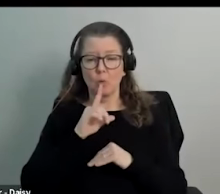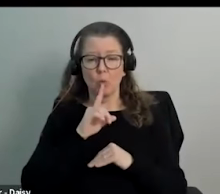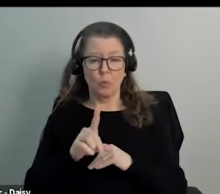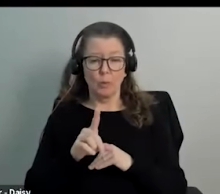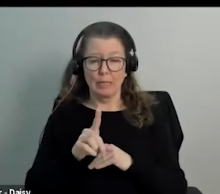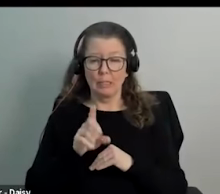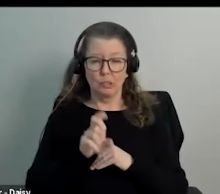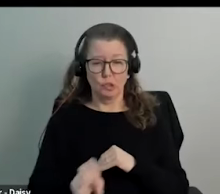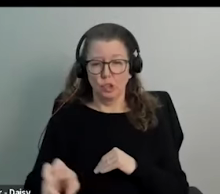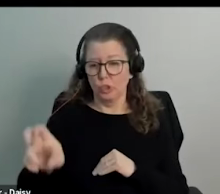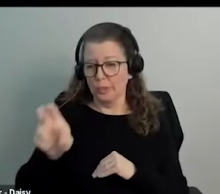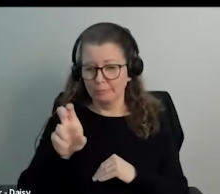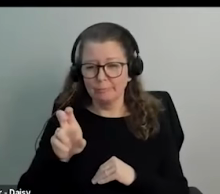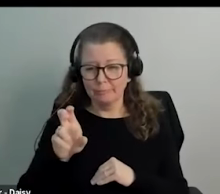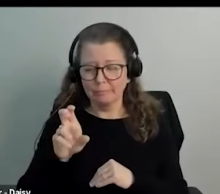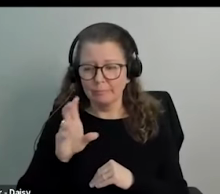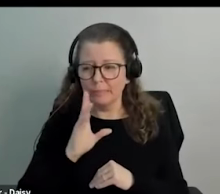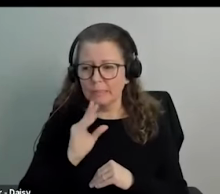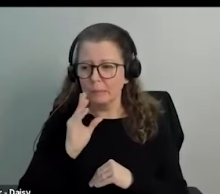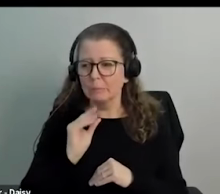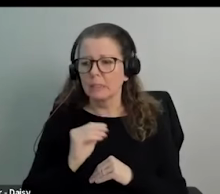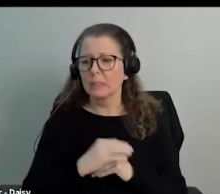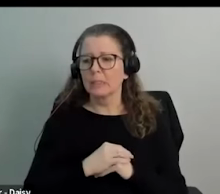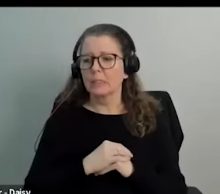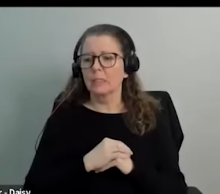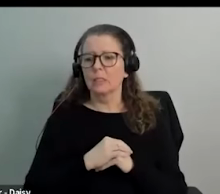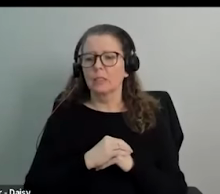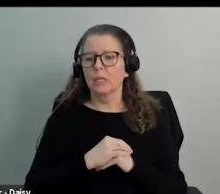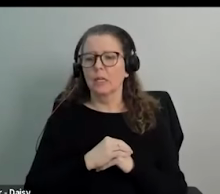and you want to invite people to join you on that journey.